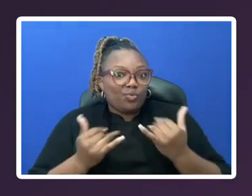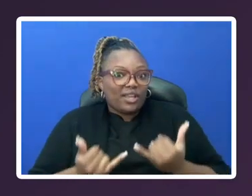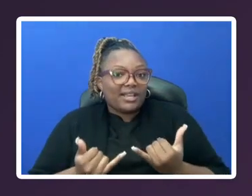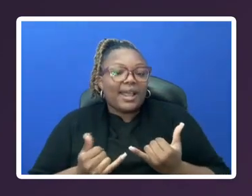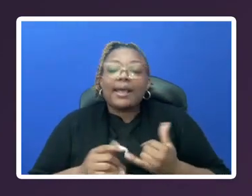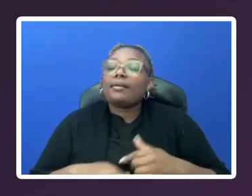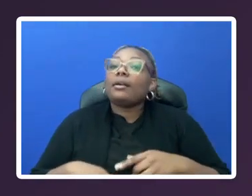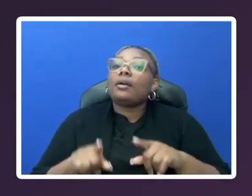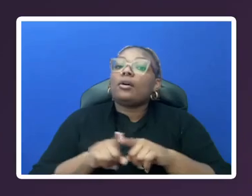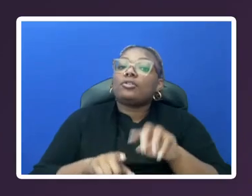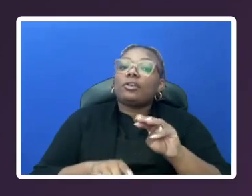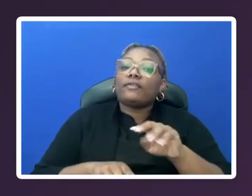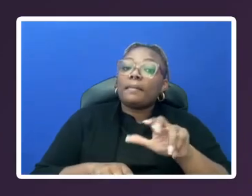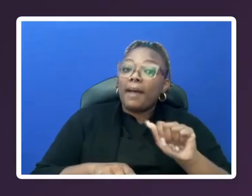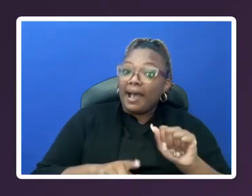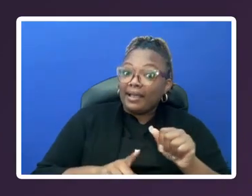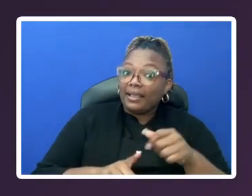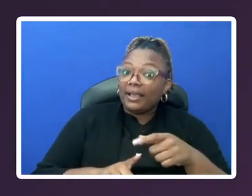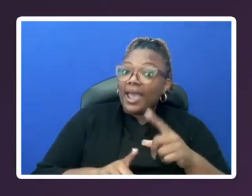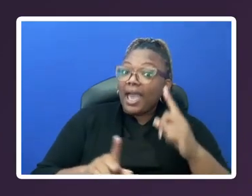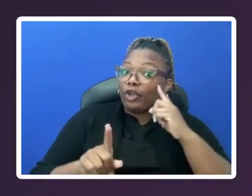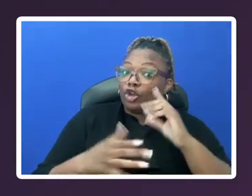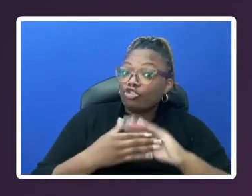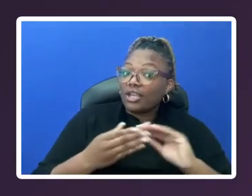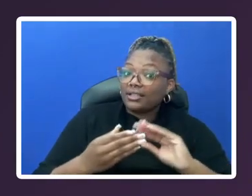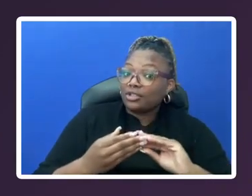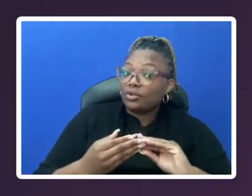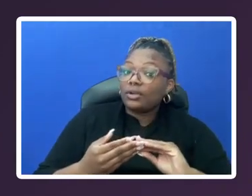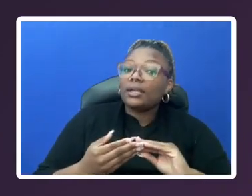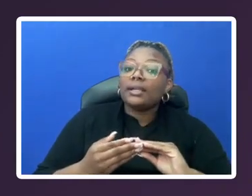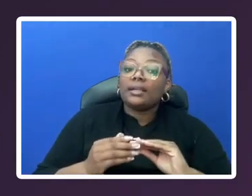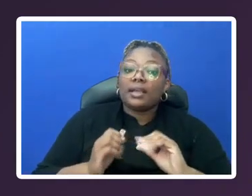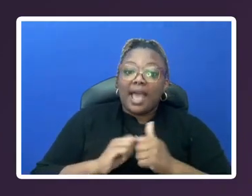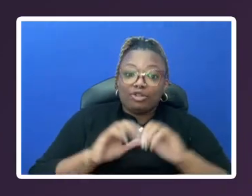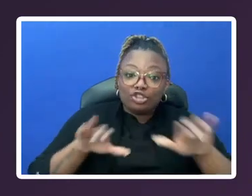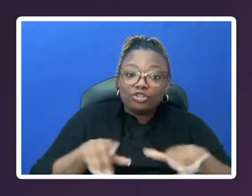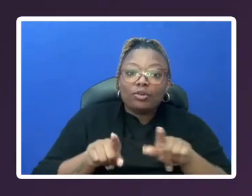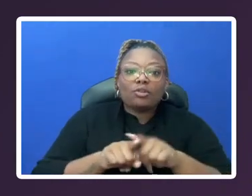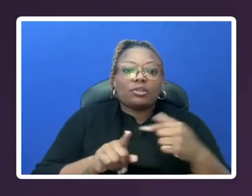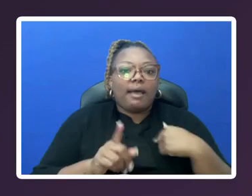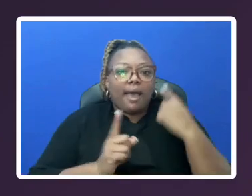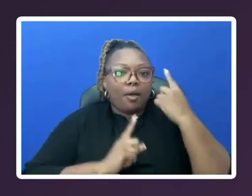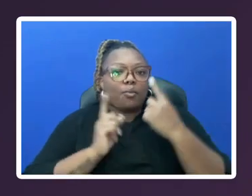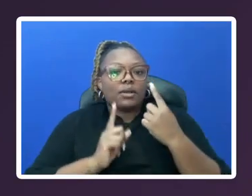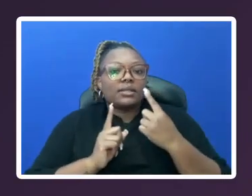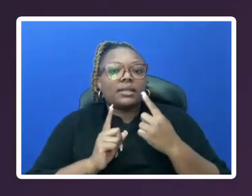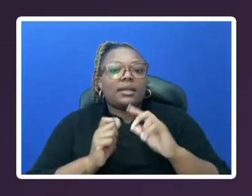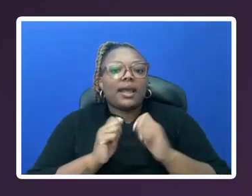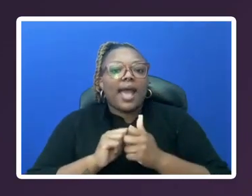well, having heard the story. And I wonder how Famiya chose Leticia to be the story-teller,